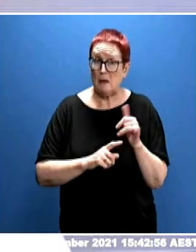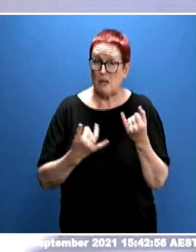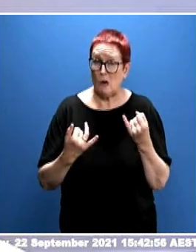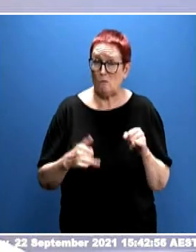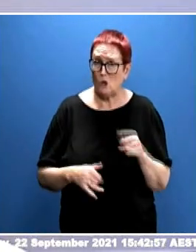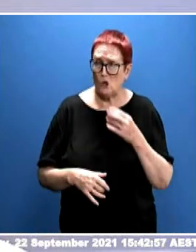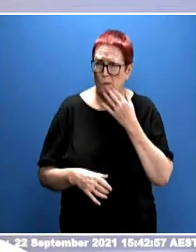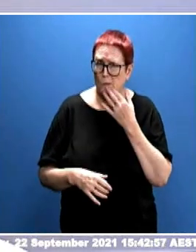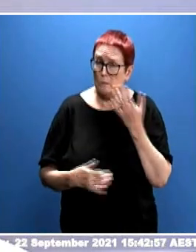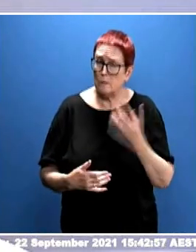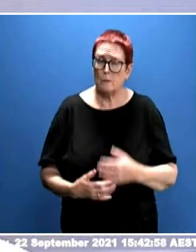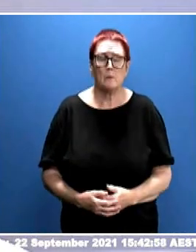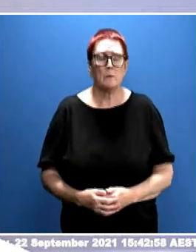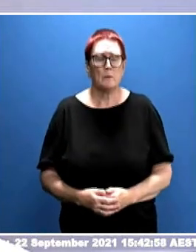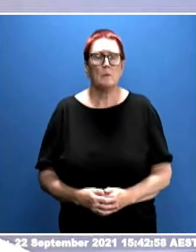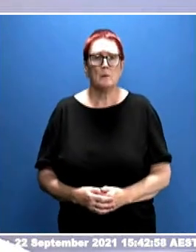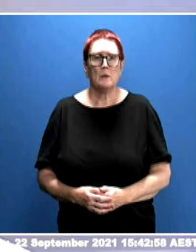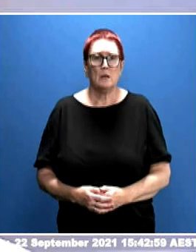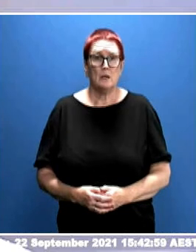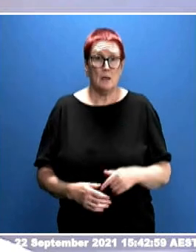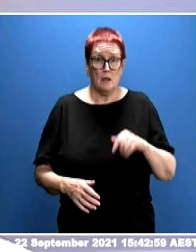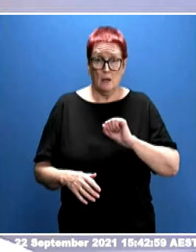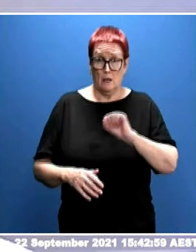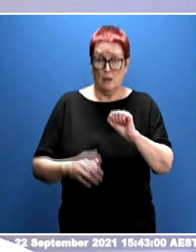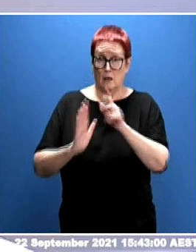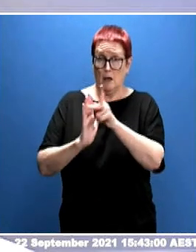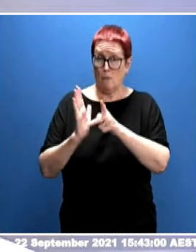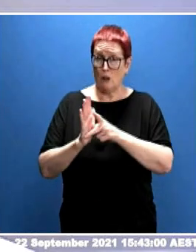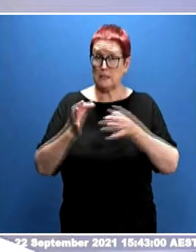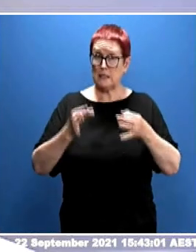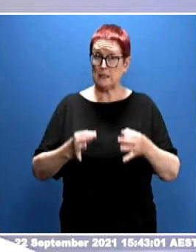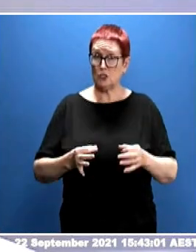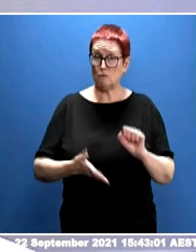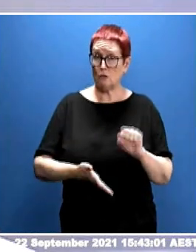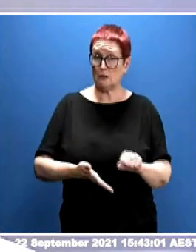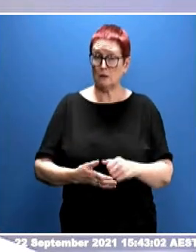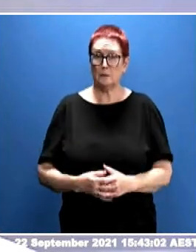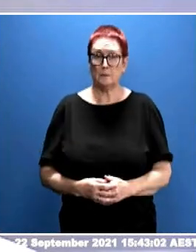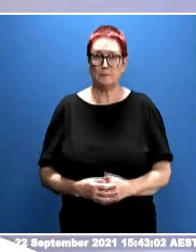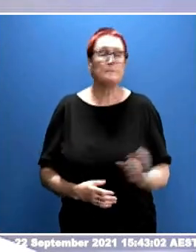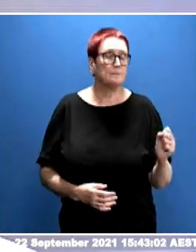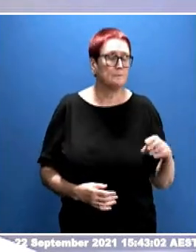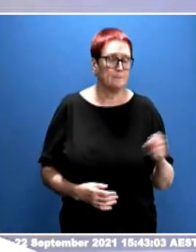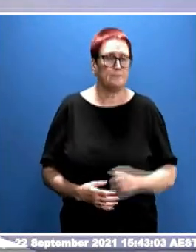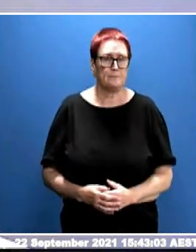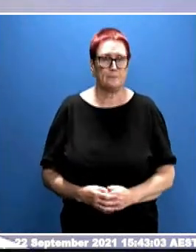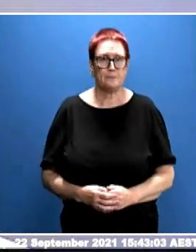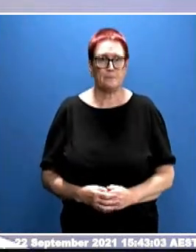And that's a policy decision, is that correct, Ms Kalders? Yes. And that policy could be changed?